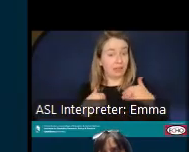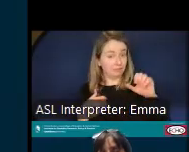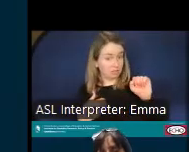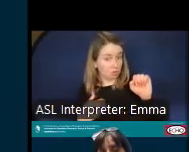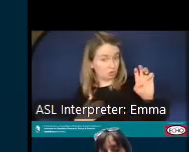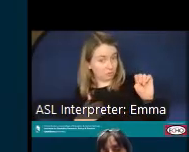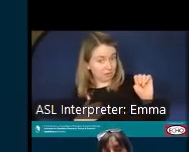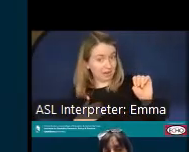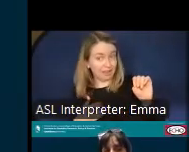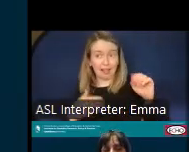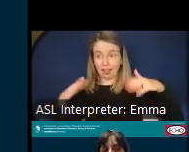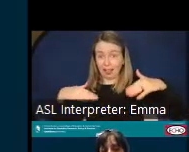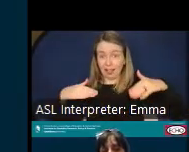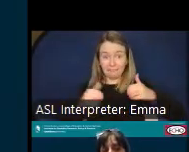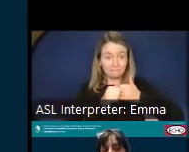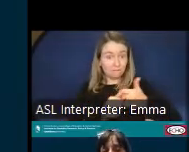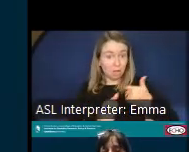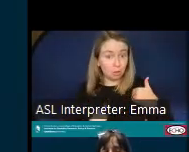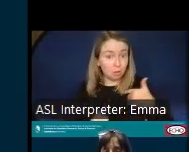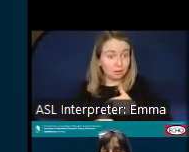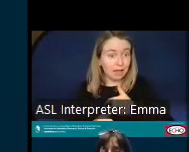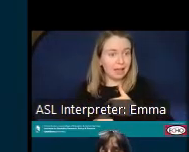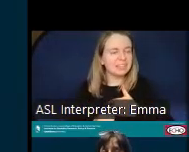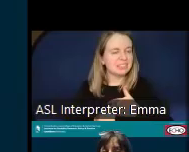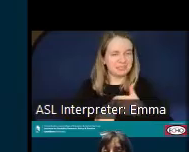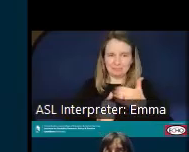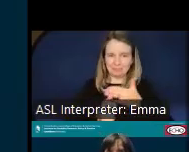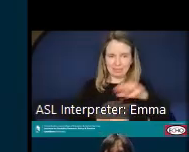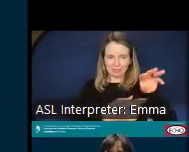followed us on social media, take a minute to do that. We